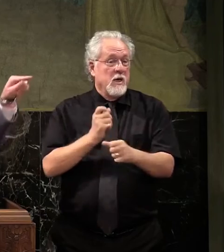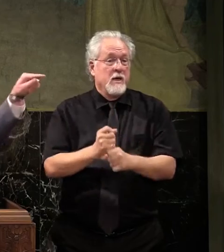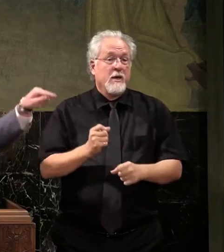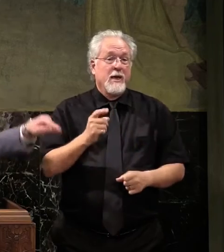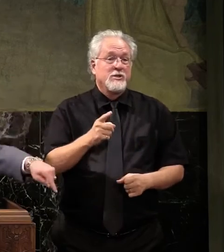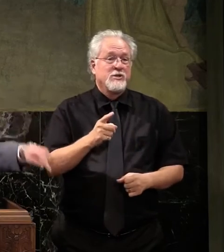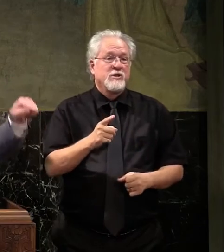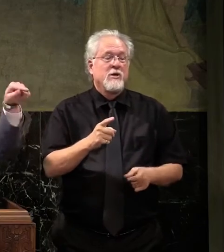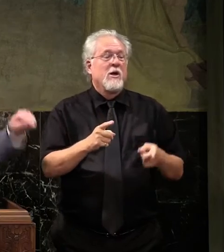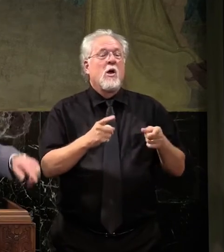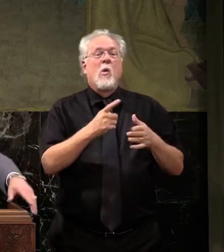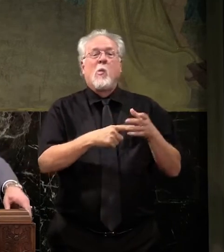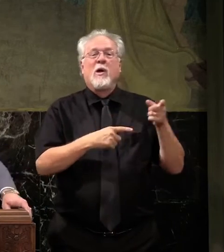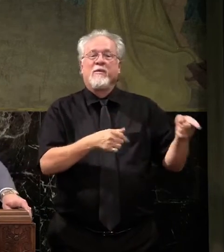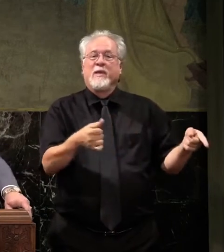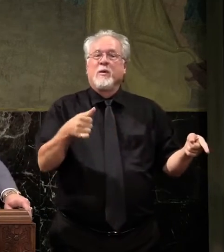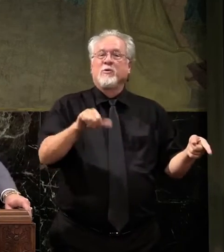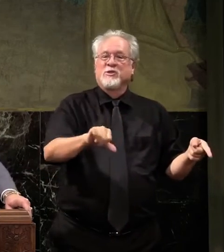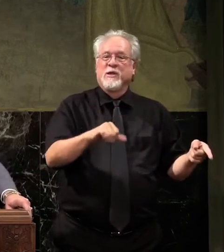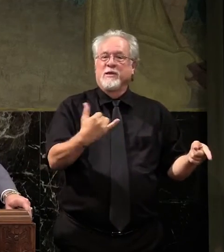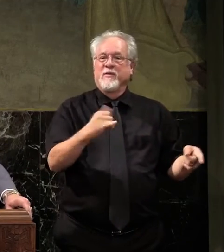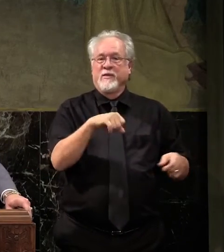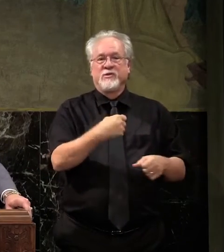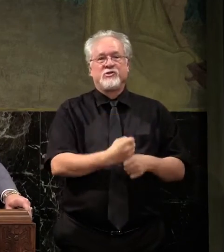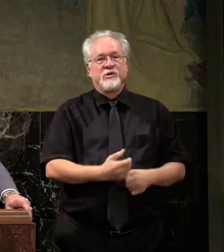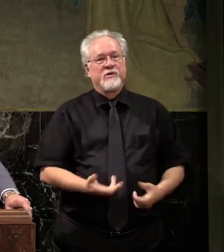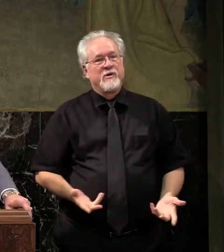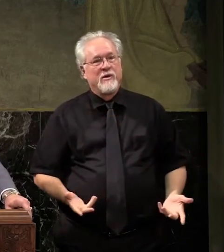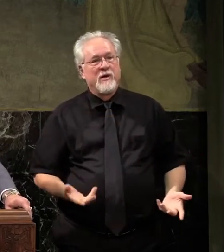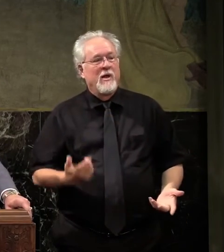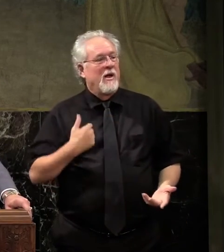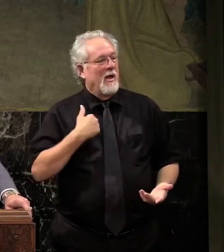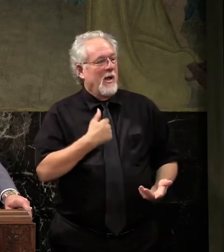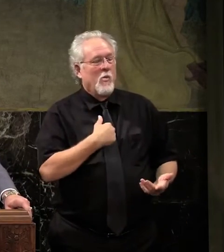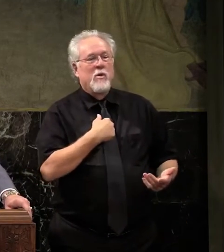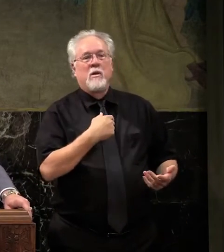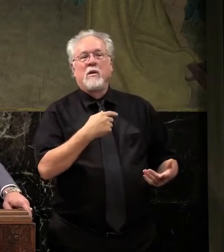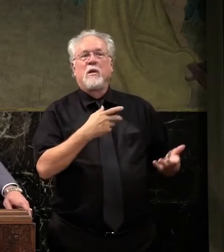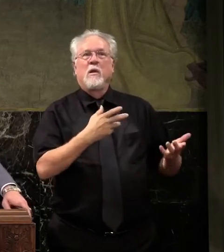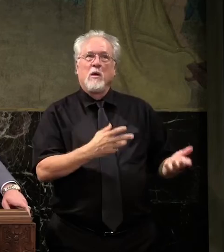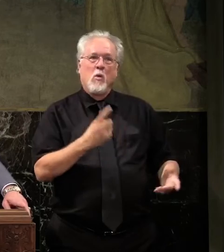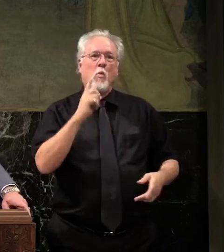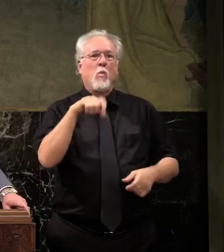they rejected this year and we will have visited and a year's worth of pain on a